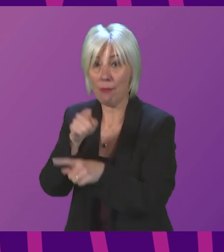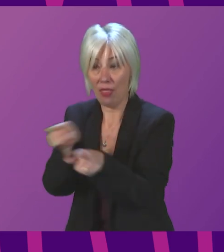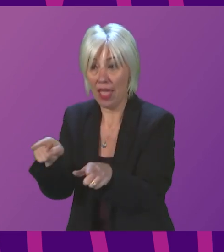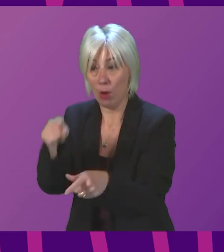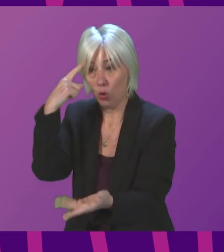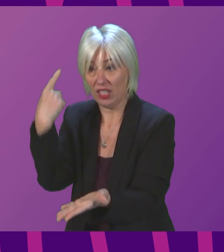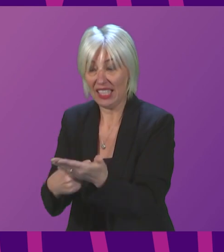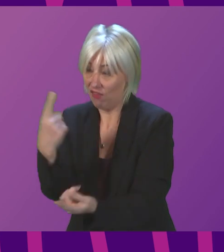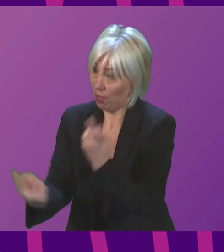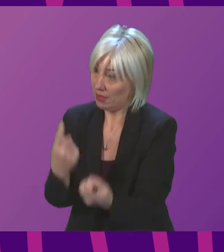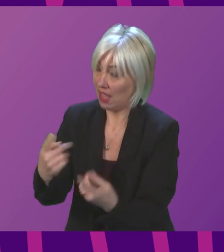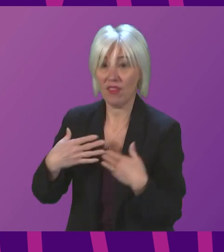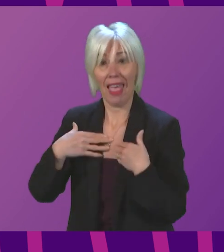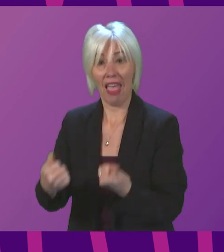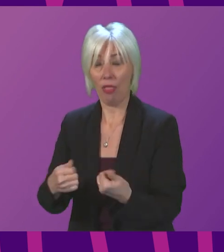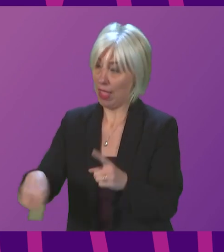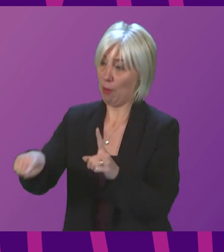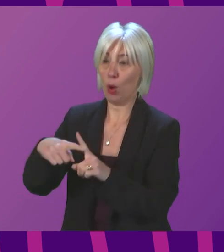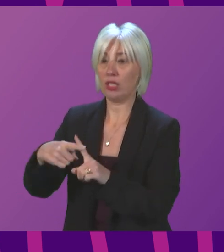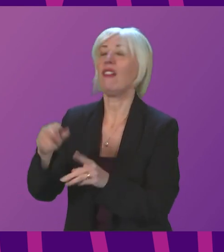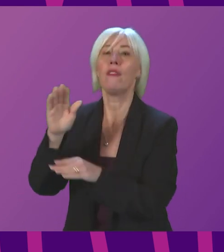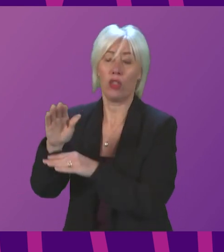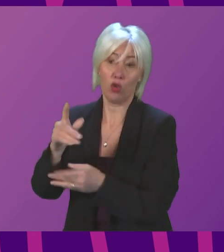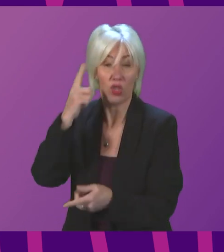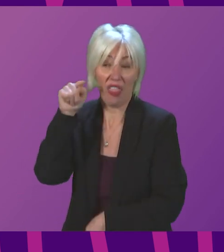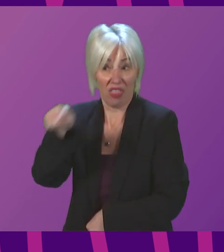healthy choices for the future. I choose the latter.